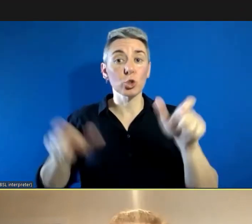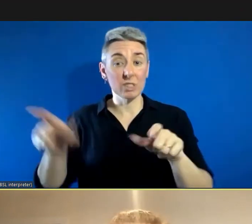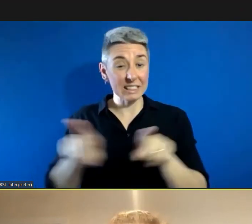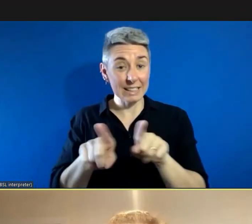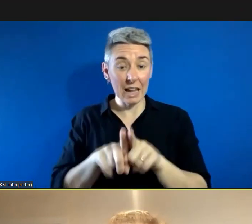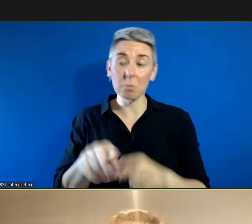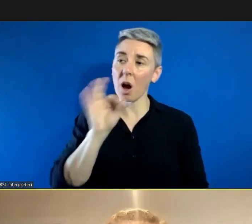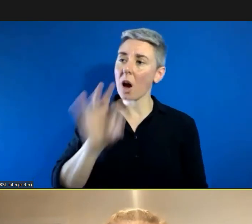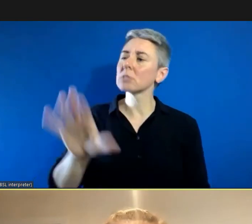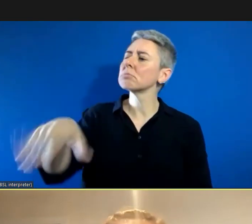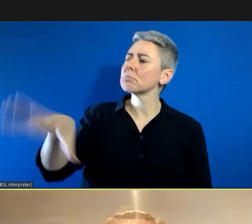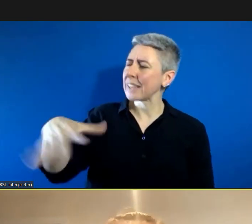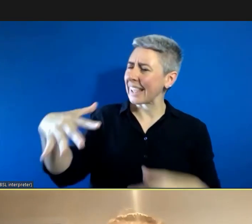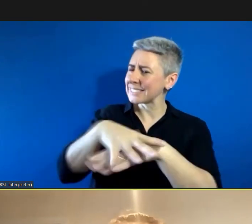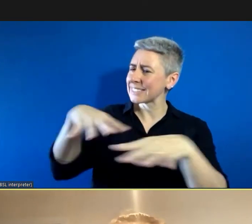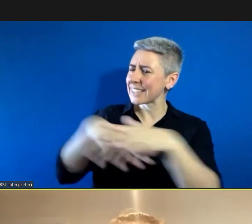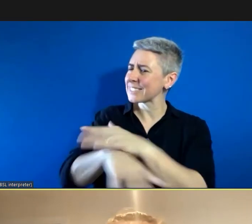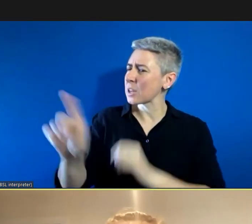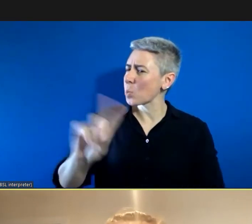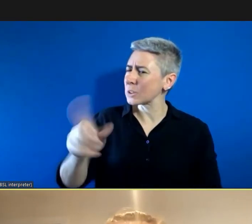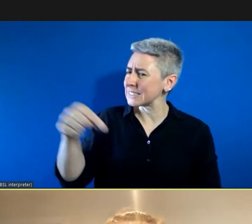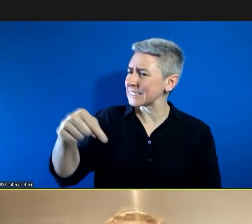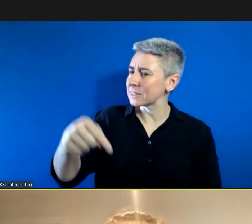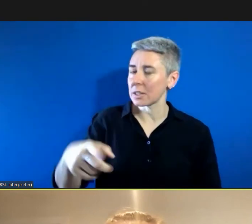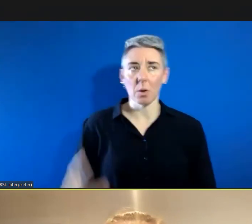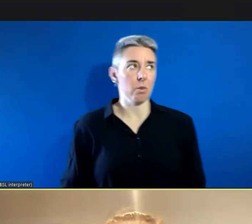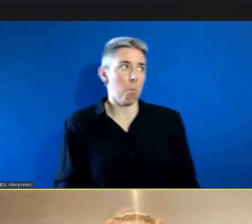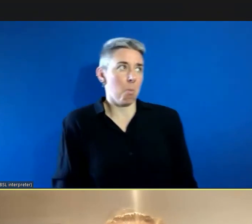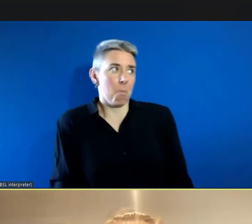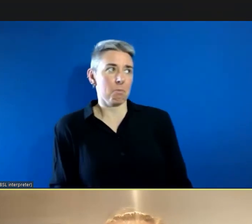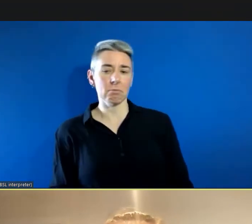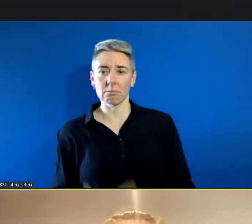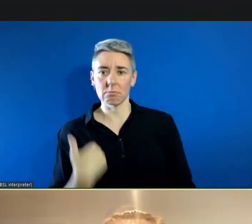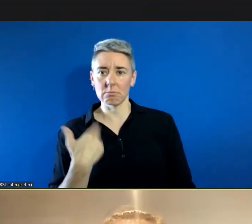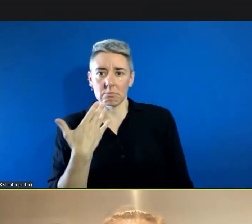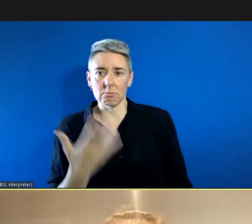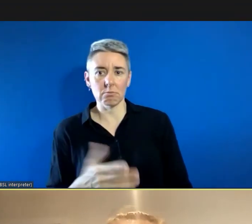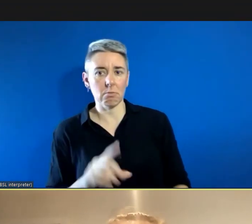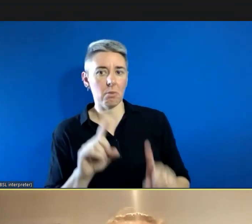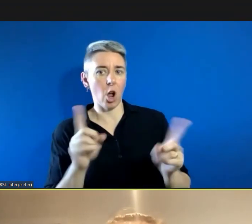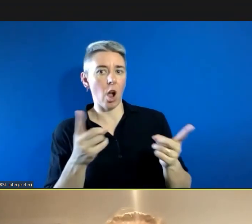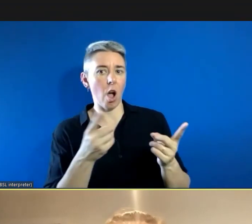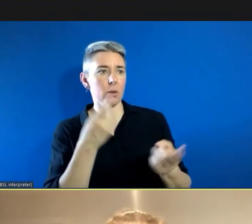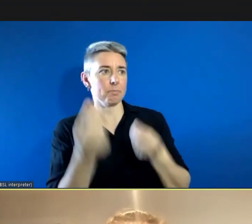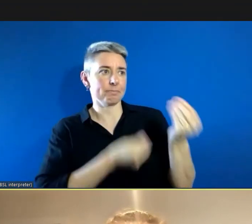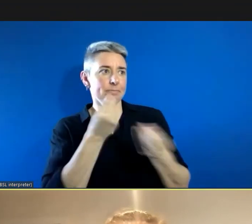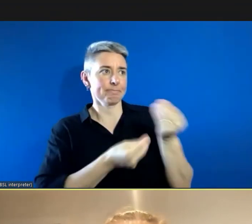what intersectionality is, they wouldn't be able to give an answer and they don't know that that